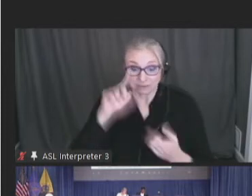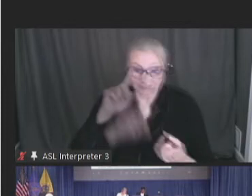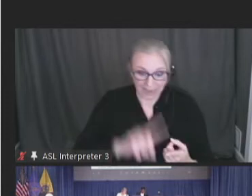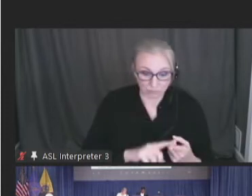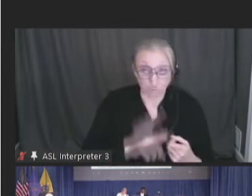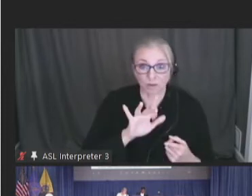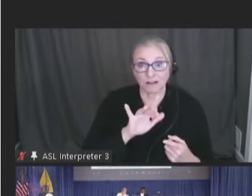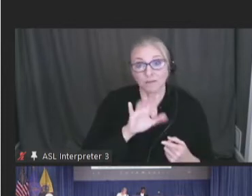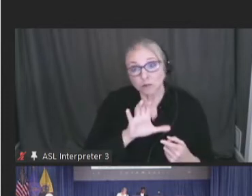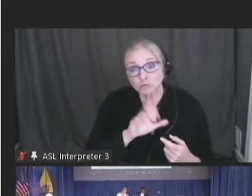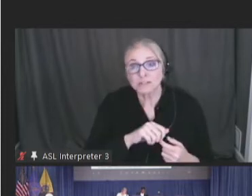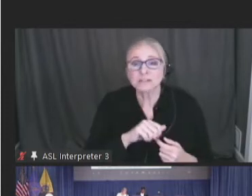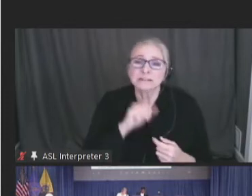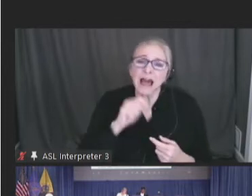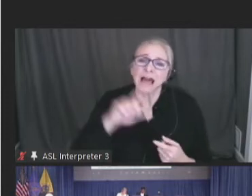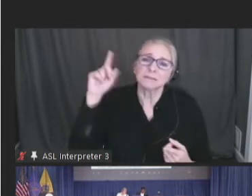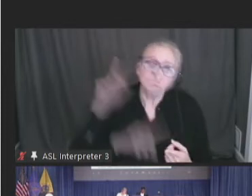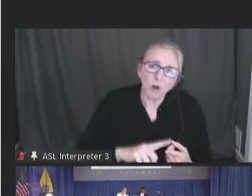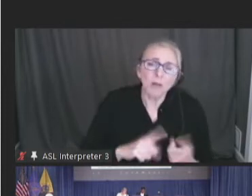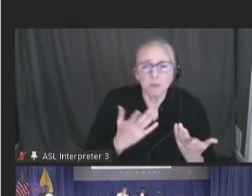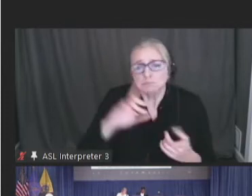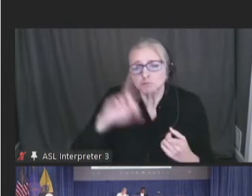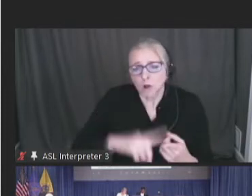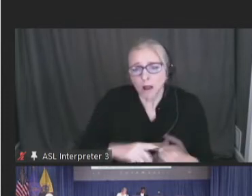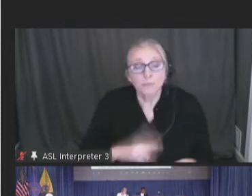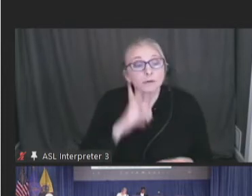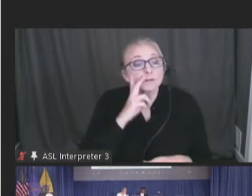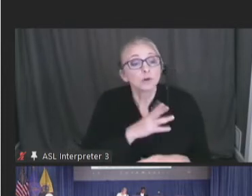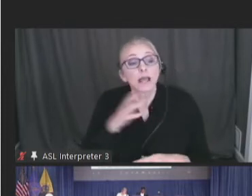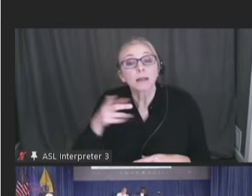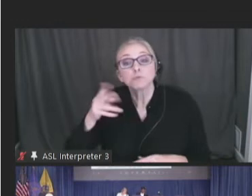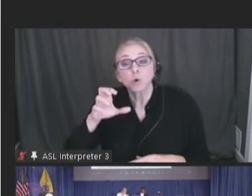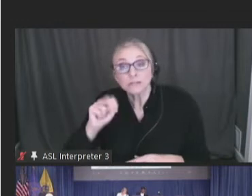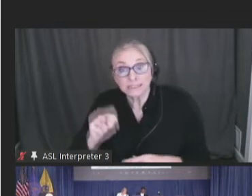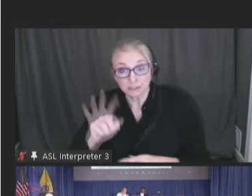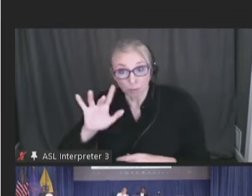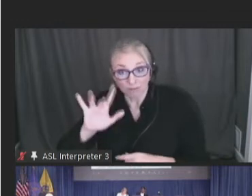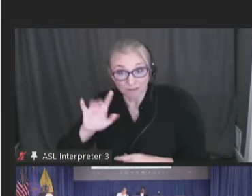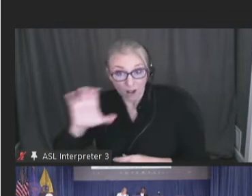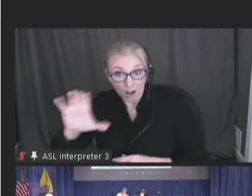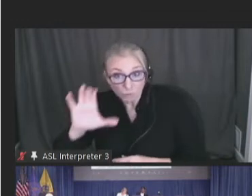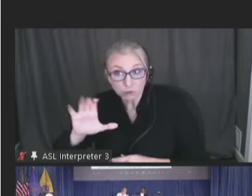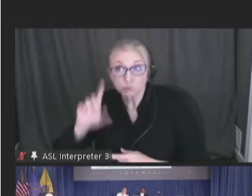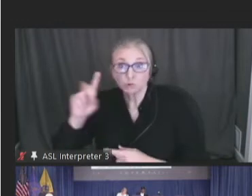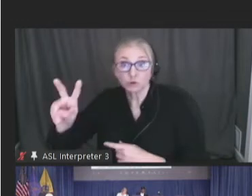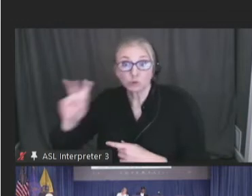not a big drop, but a drop. But look at the protein, it went from 2500 to 250, a tenfold